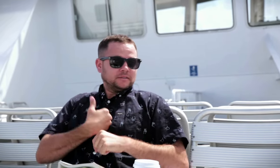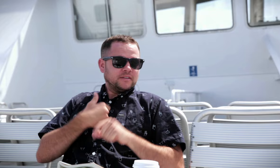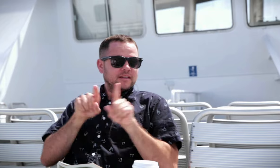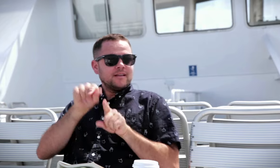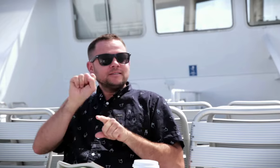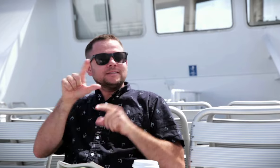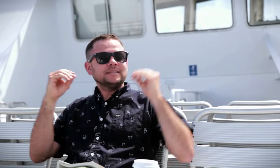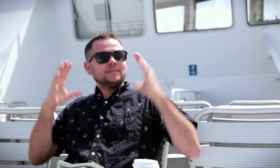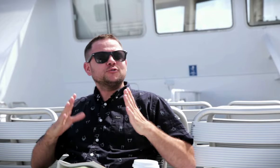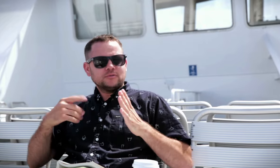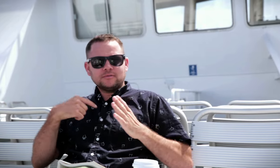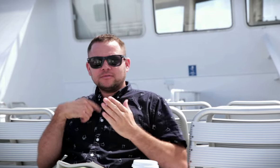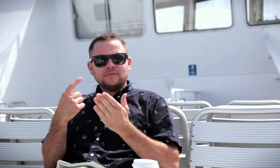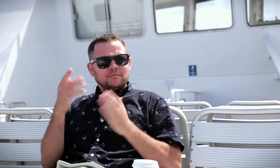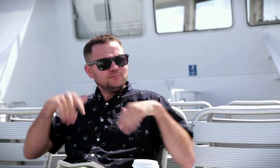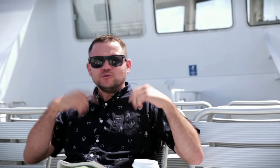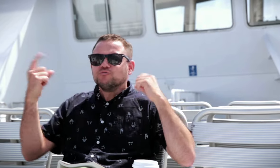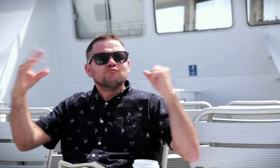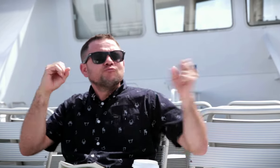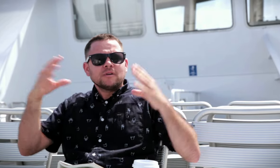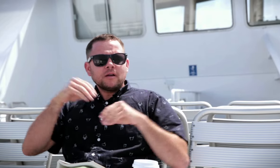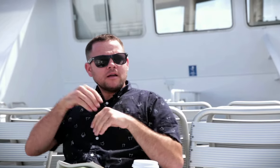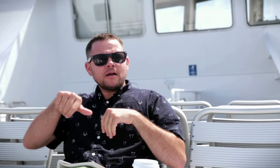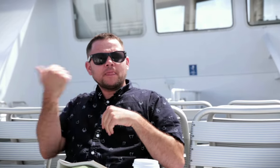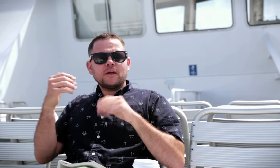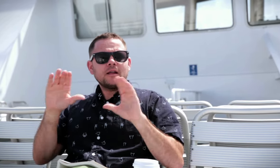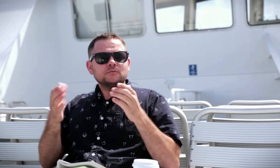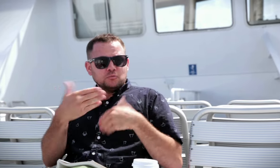I am an ASL teacher, and I'm always signing to people in other classrooms.